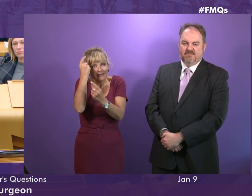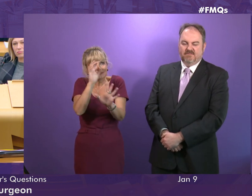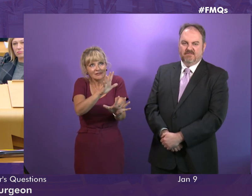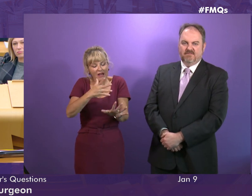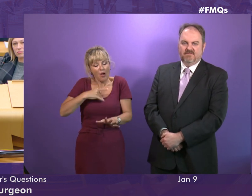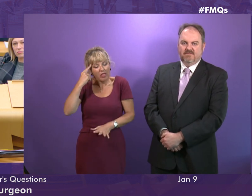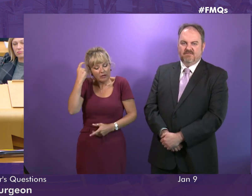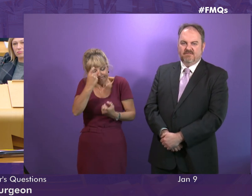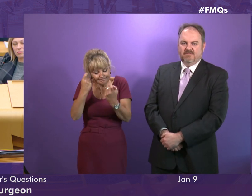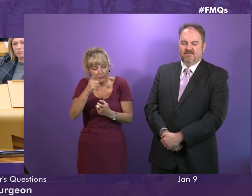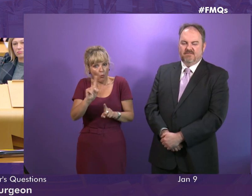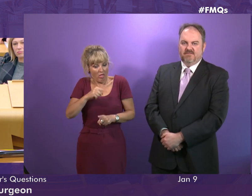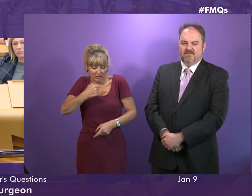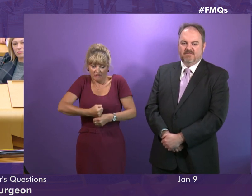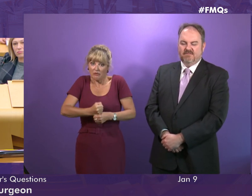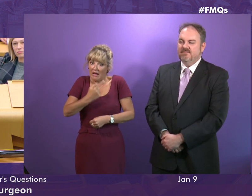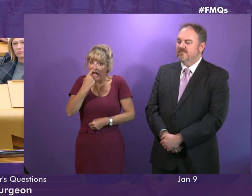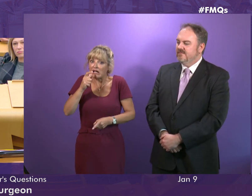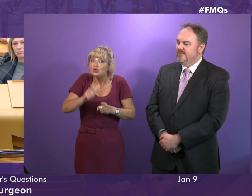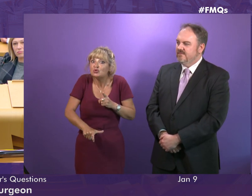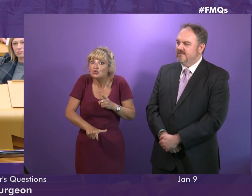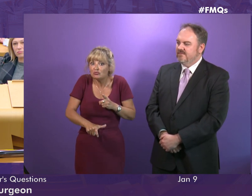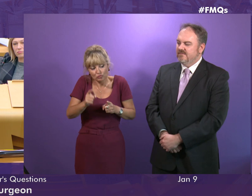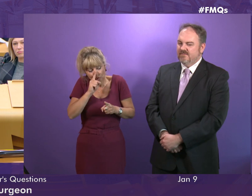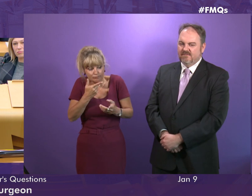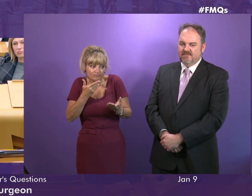what further steps the Government can take to address those concerns. When I have had